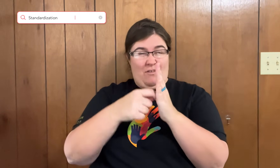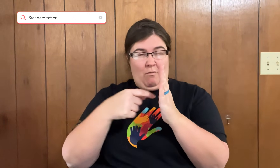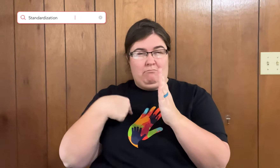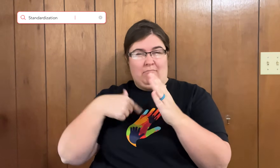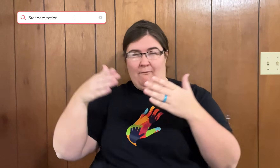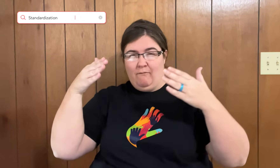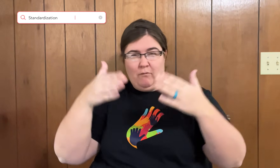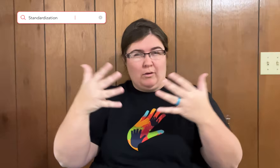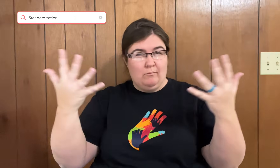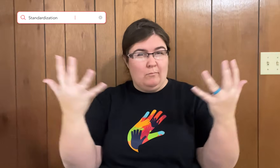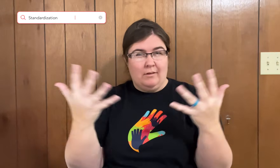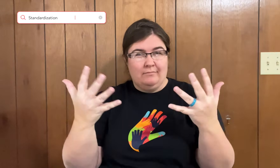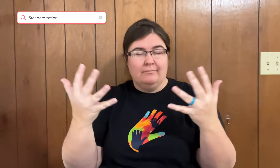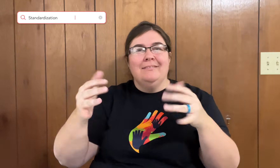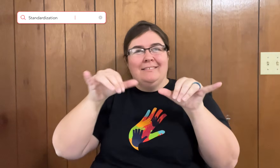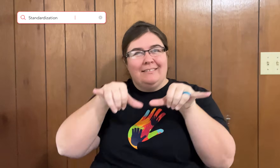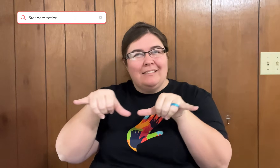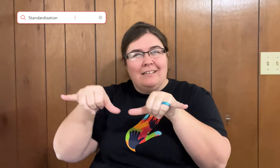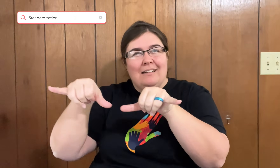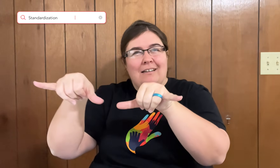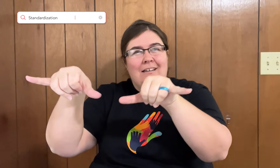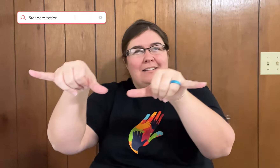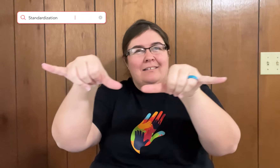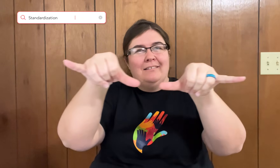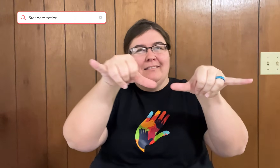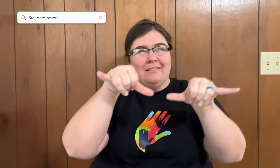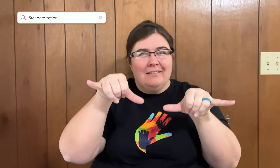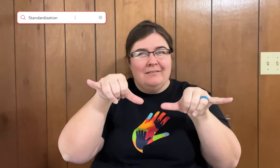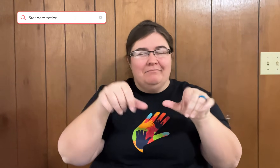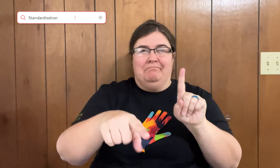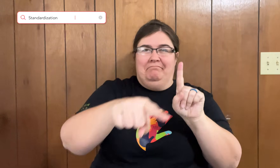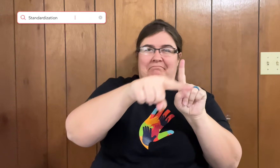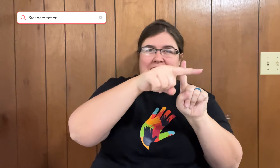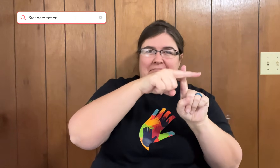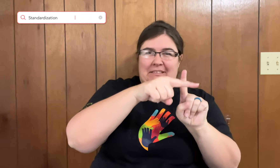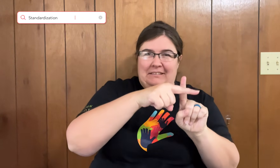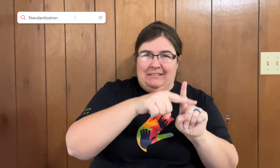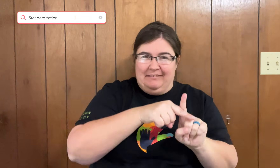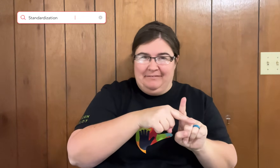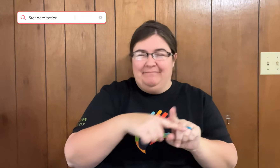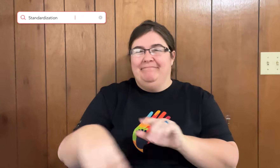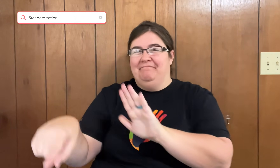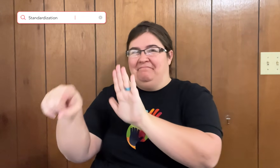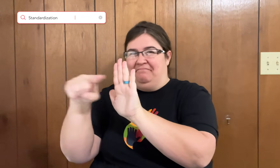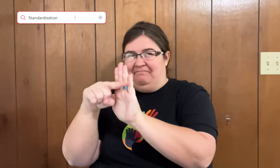In this video, I'm going to be focusing on this: the pros and the cons of standardization